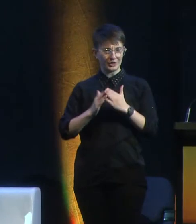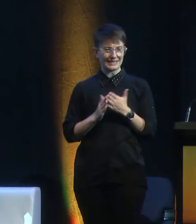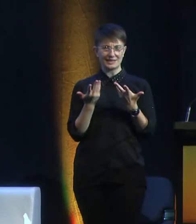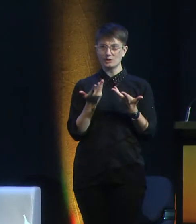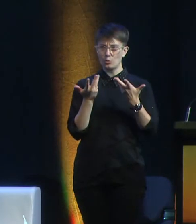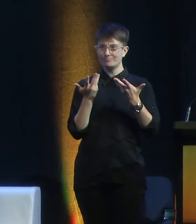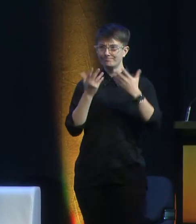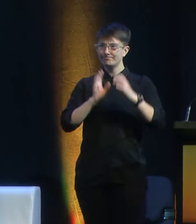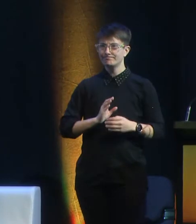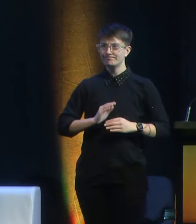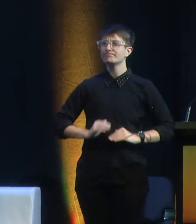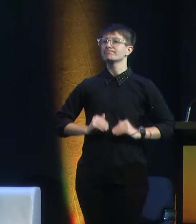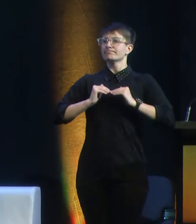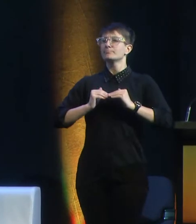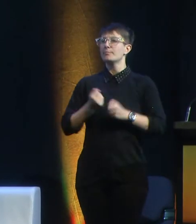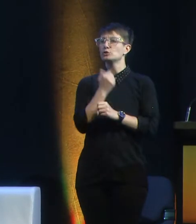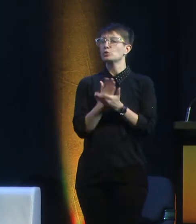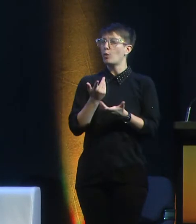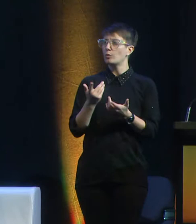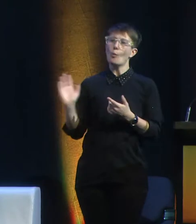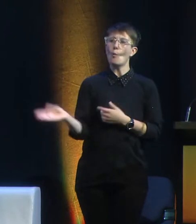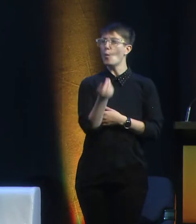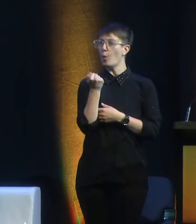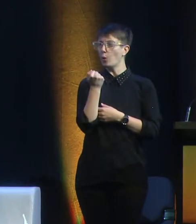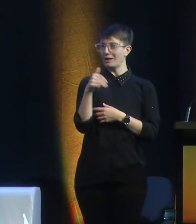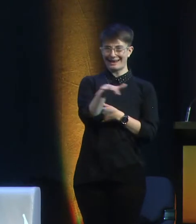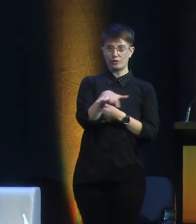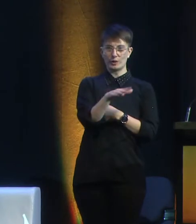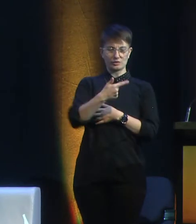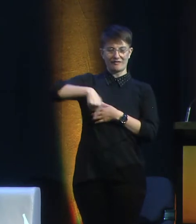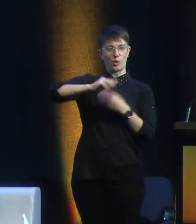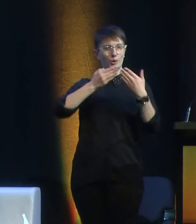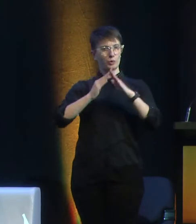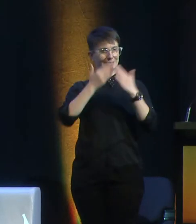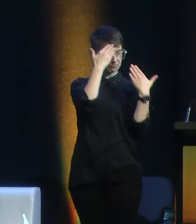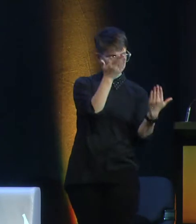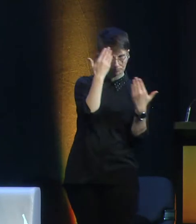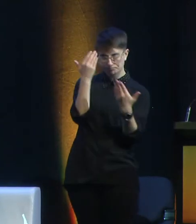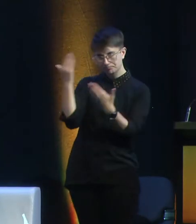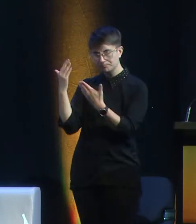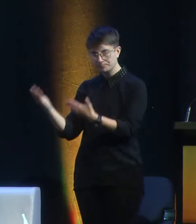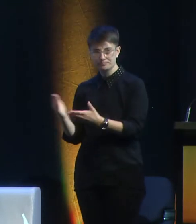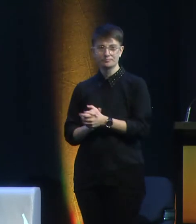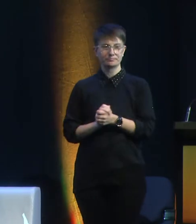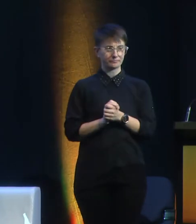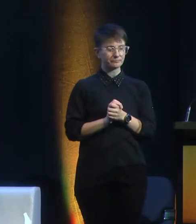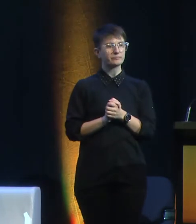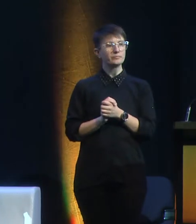sectors of our community are acknowledged. As I saw at the workshops that I went to we